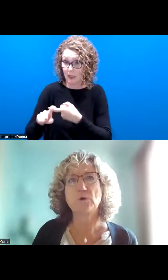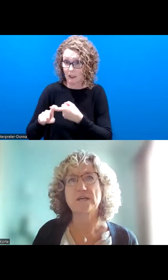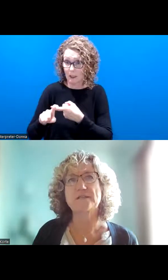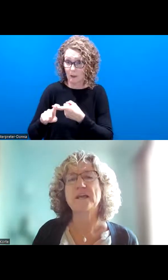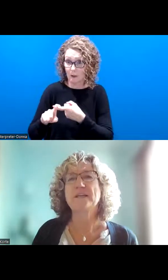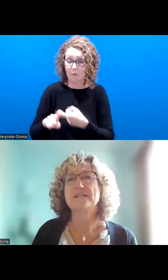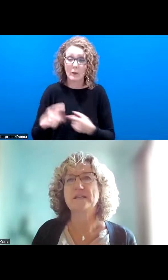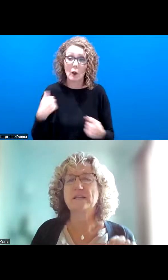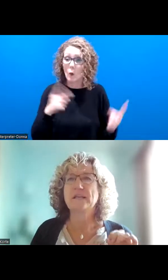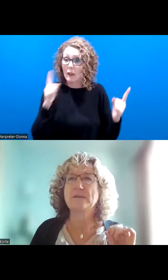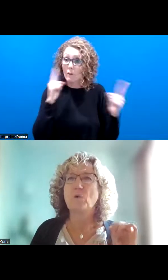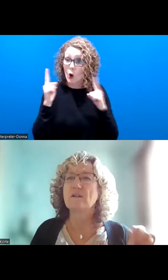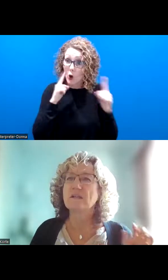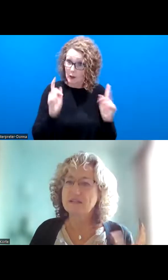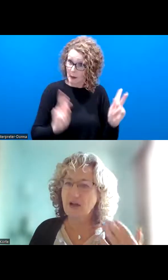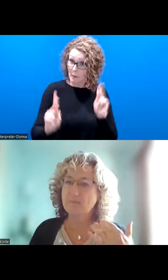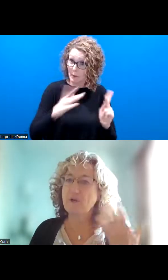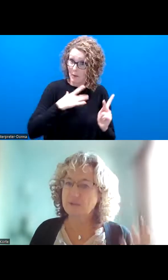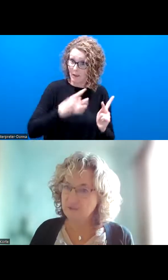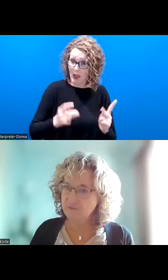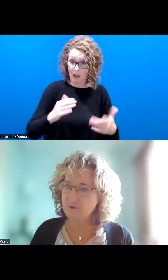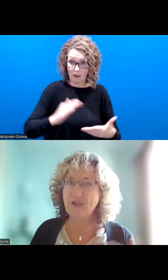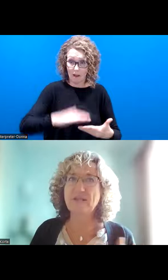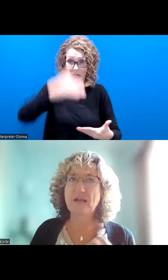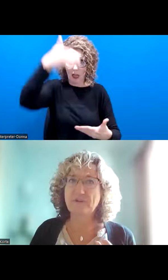over the course of your career. You can see that the typical Washington income is